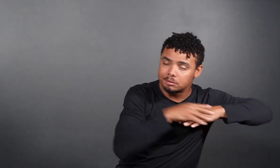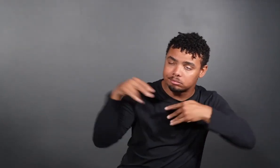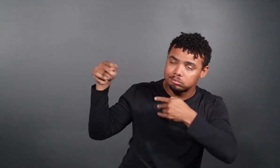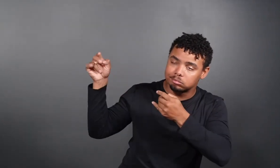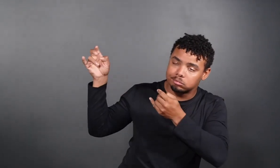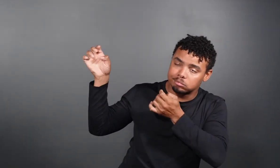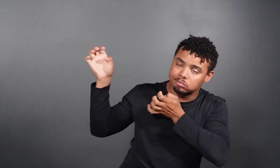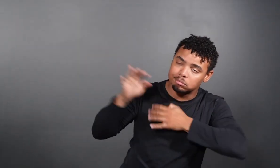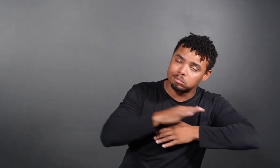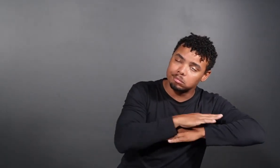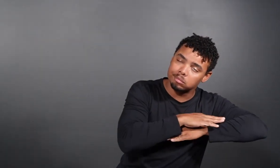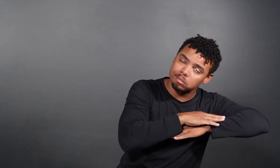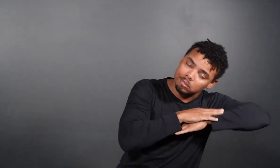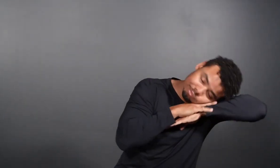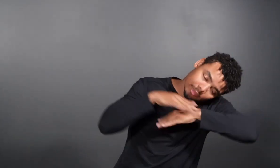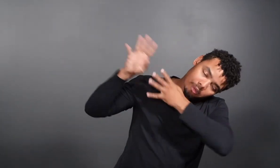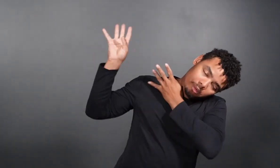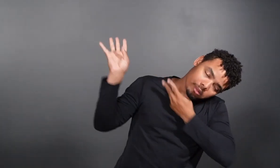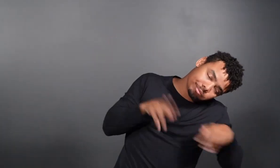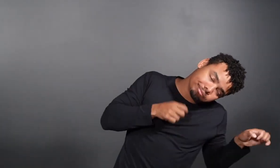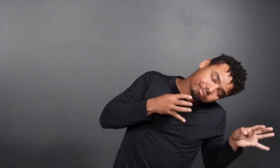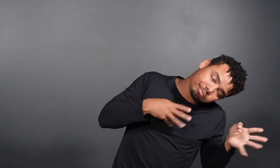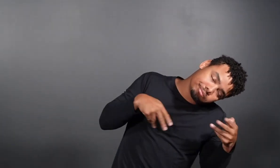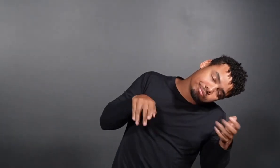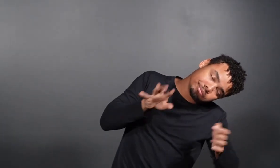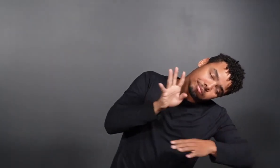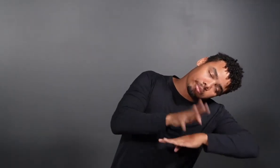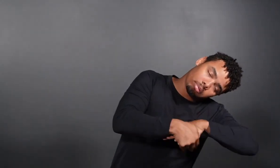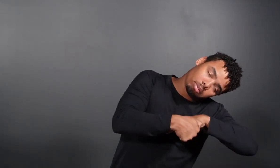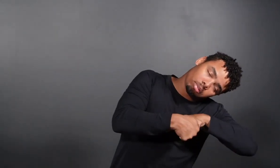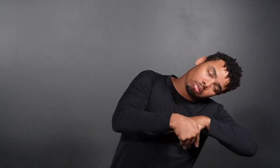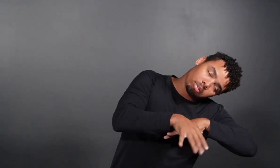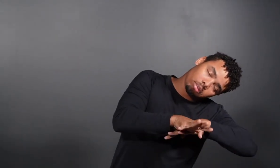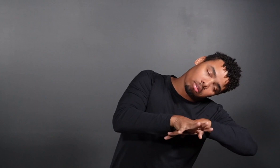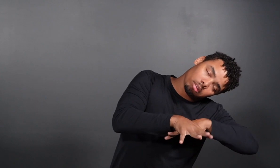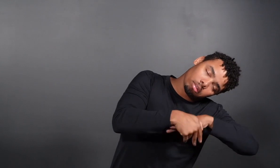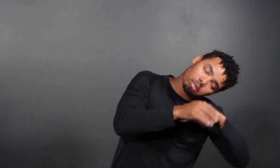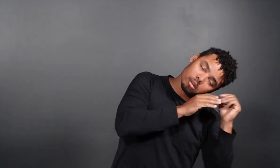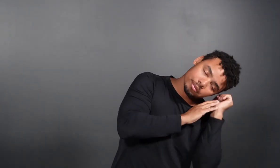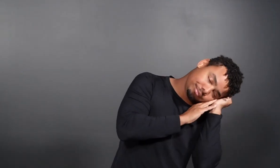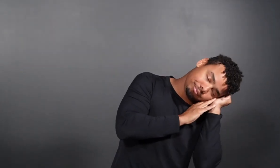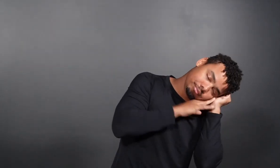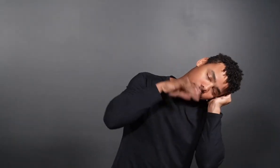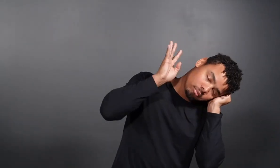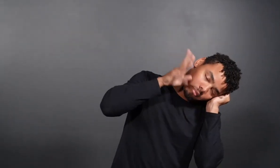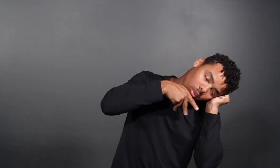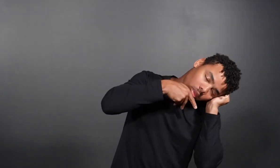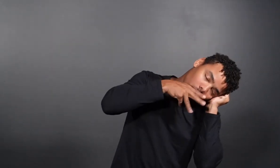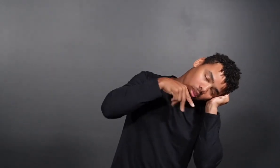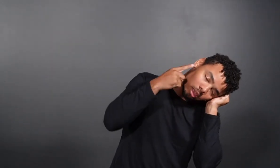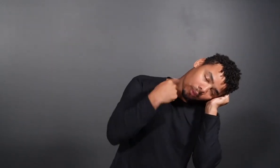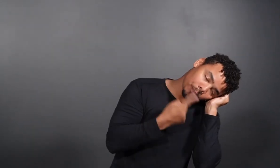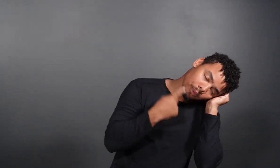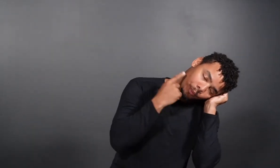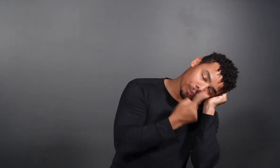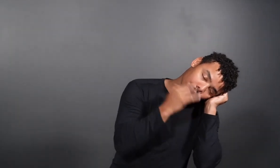eyelids drooping her hair the last to go the ends swing to and fro her locks unfurl